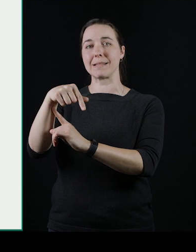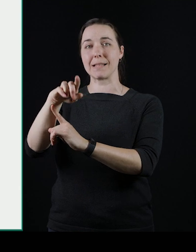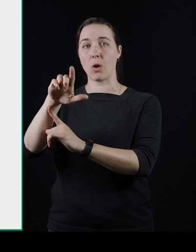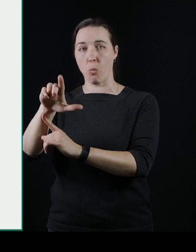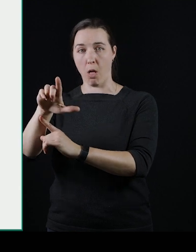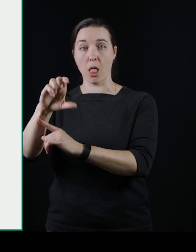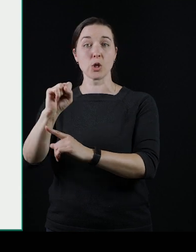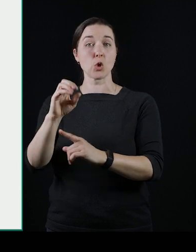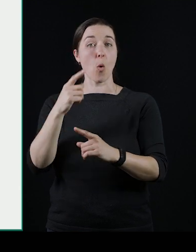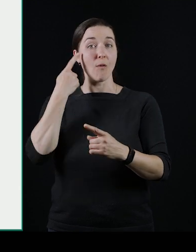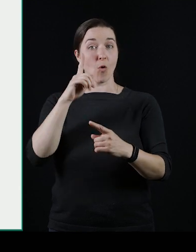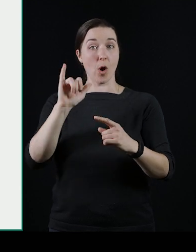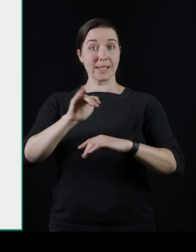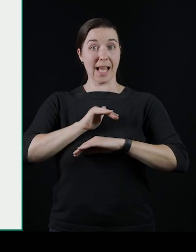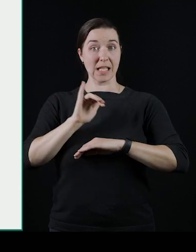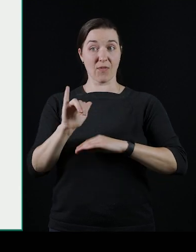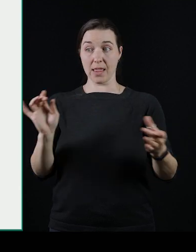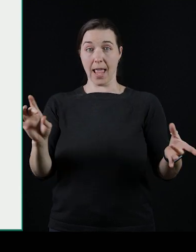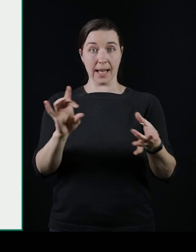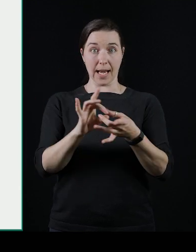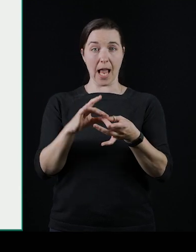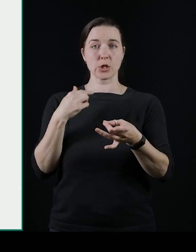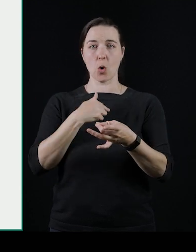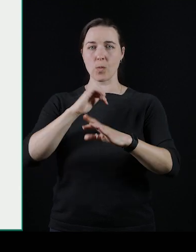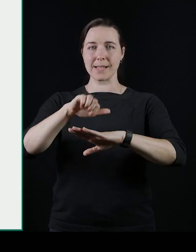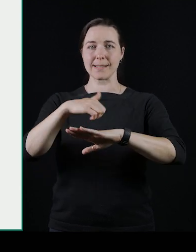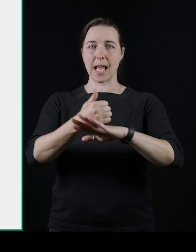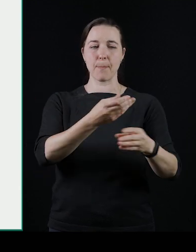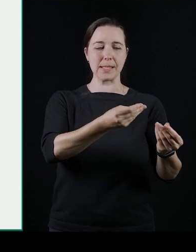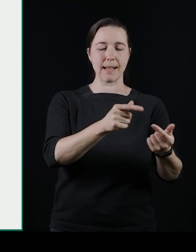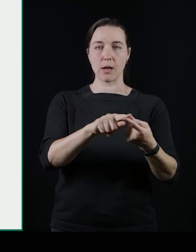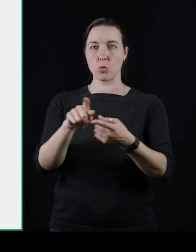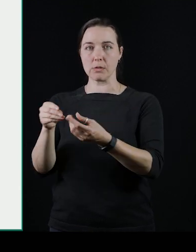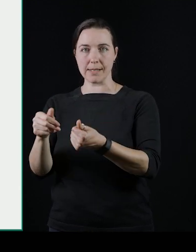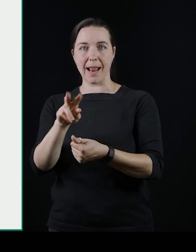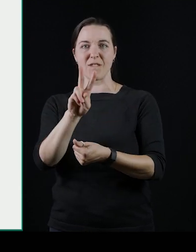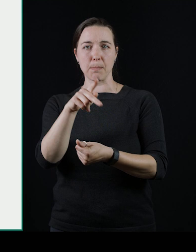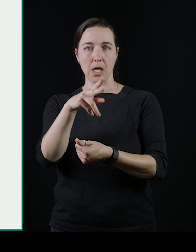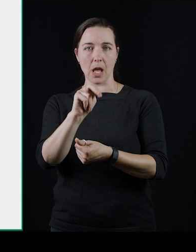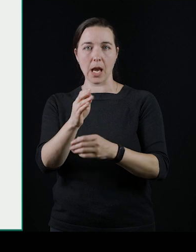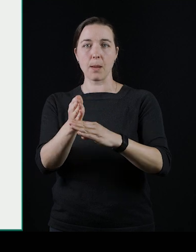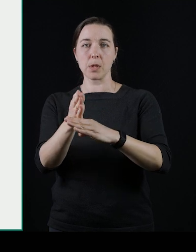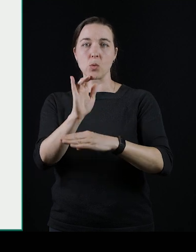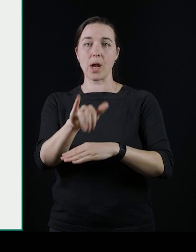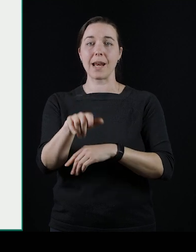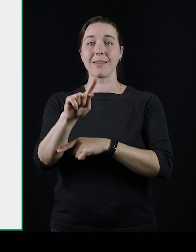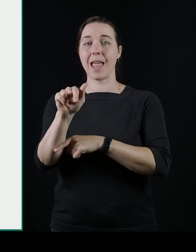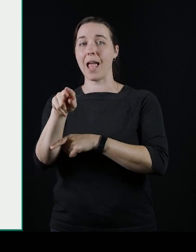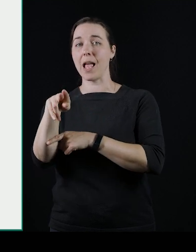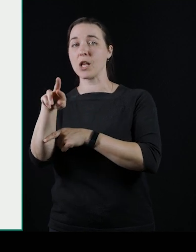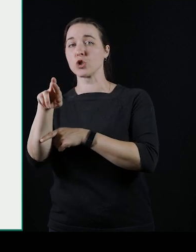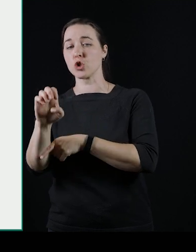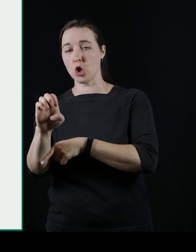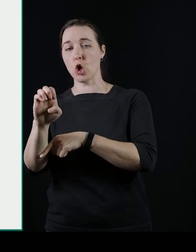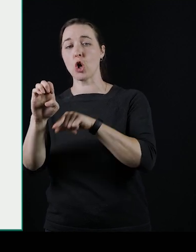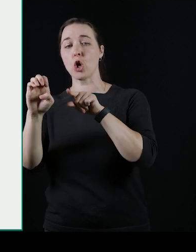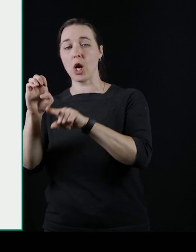So to achieve this connectivity we created a site-to-site VPN between the Azure VNet hosting our DMS instance